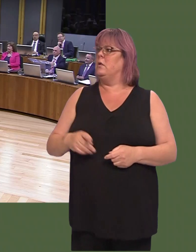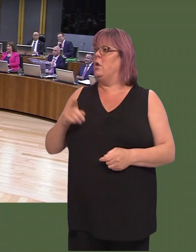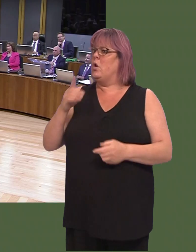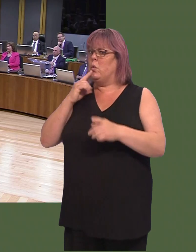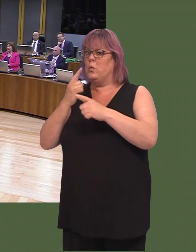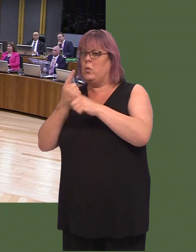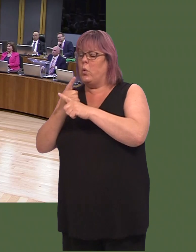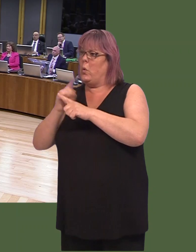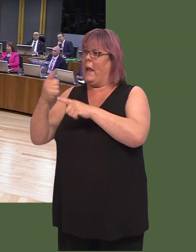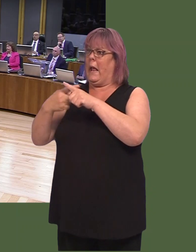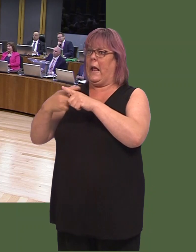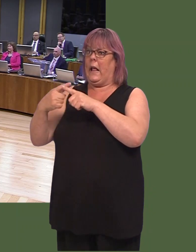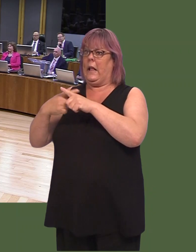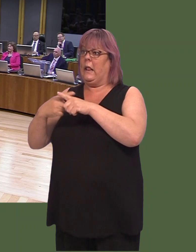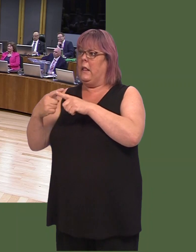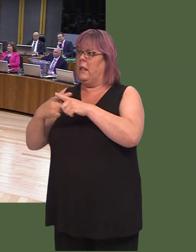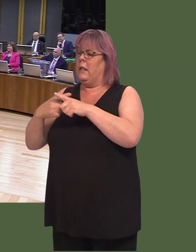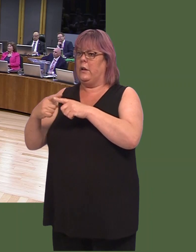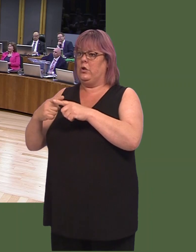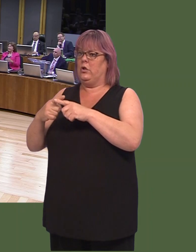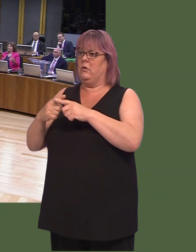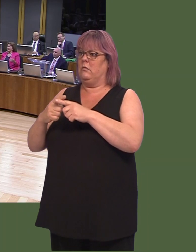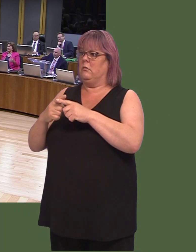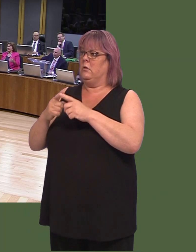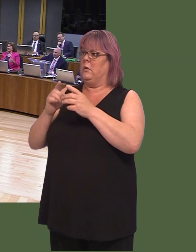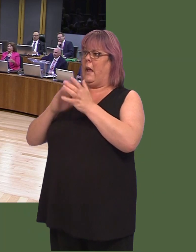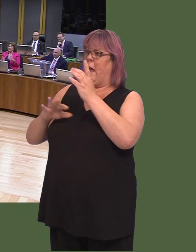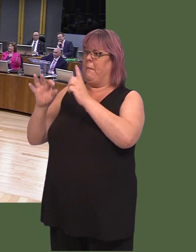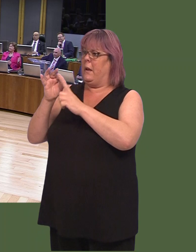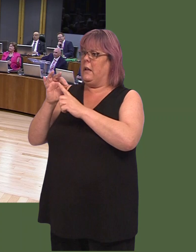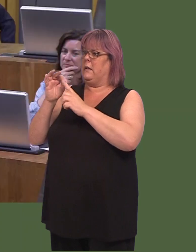If they talked to their colleaguesótheir own party colleaguesóin local government